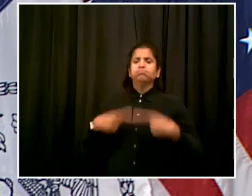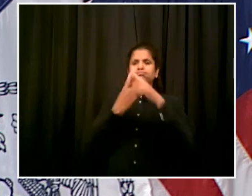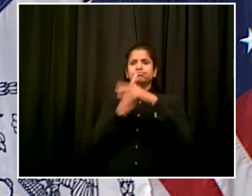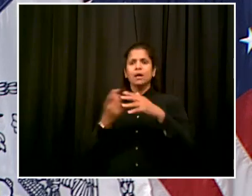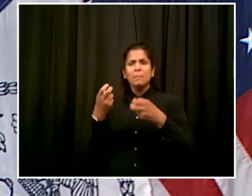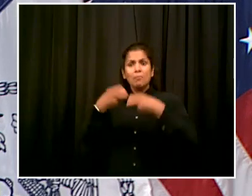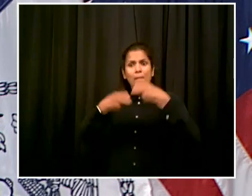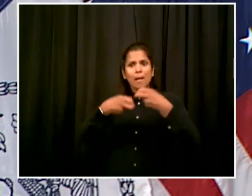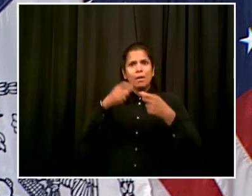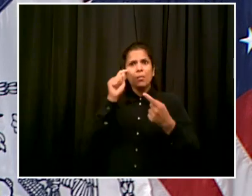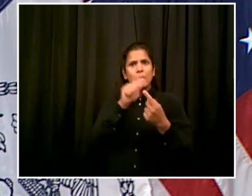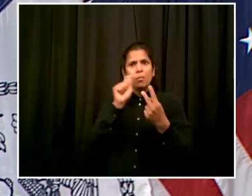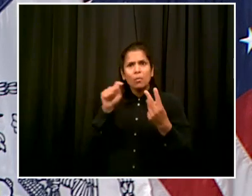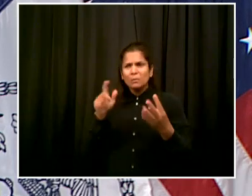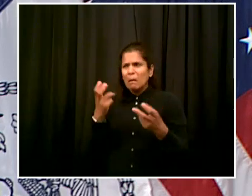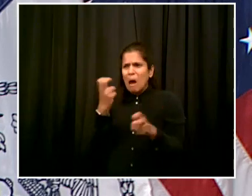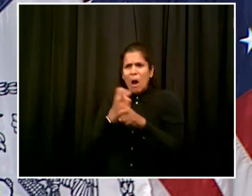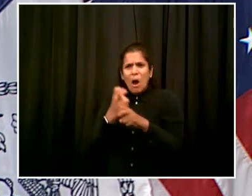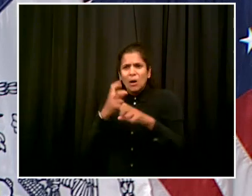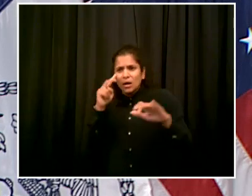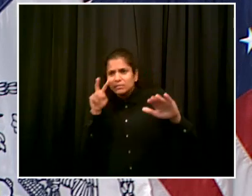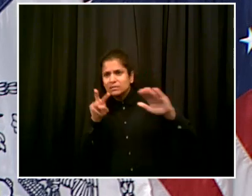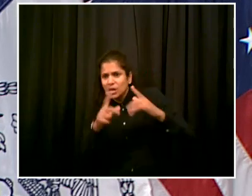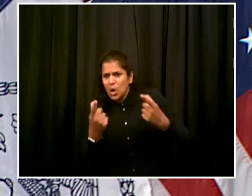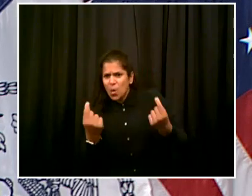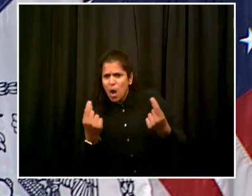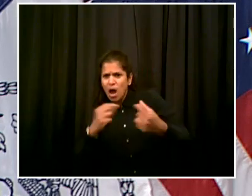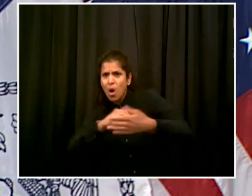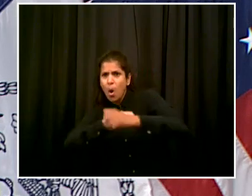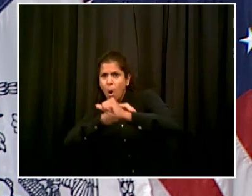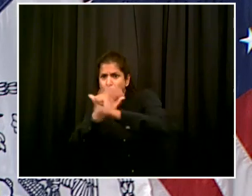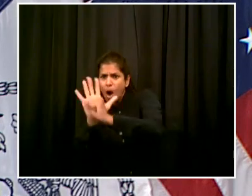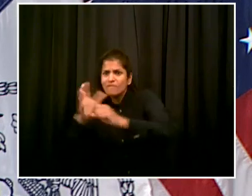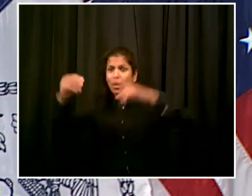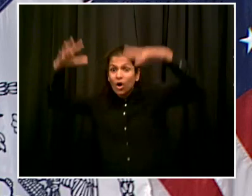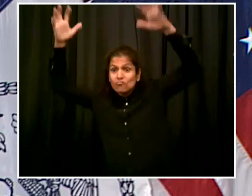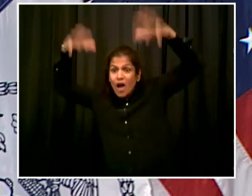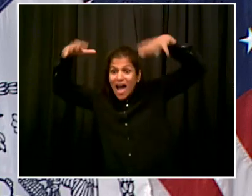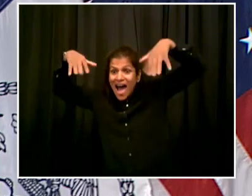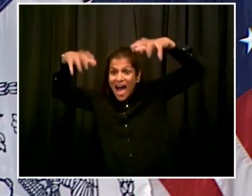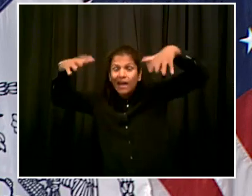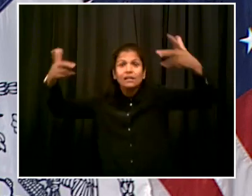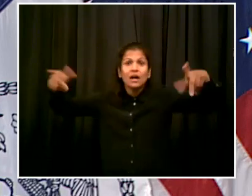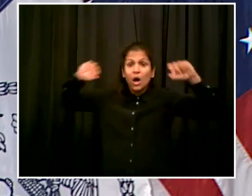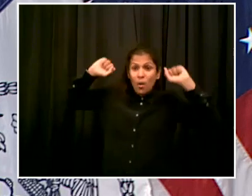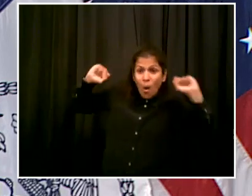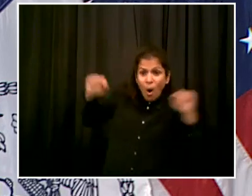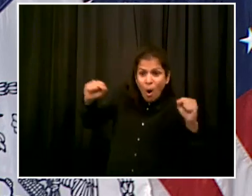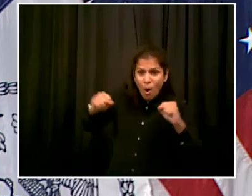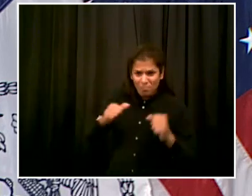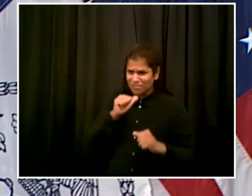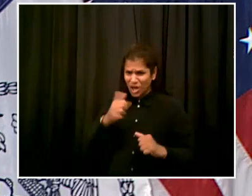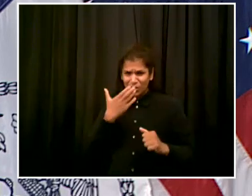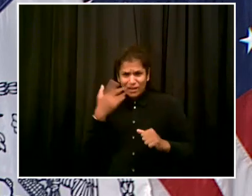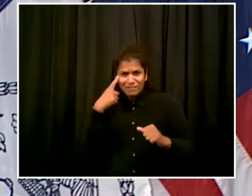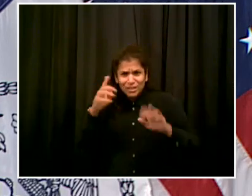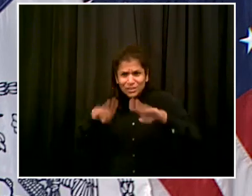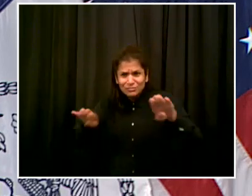MAY BE OPPTUORNITIES FOR THAT BUT A LOT OF TE HYEAR IT'S JUST TOO COLD. SOME HAVE SAID